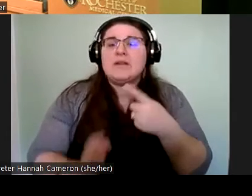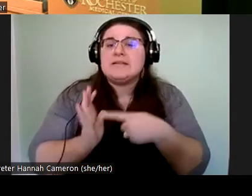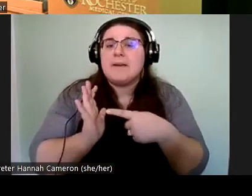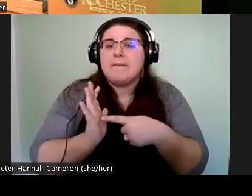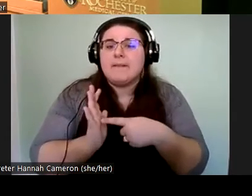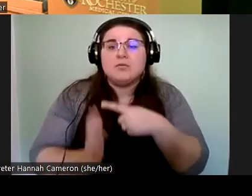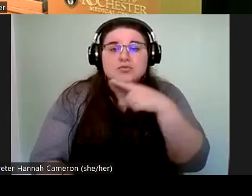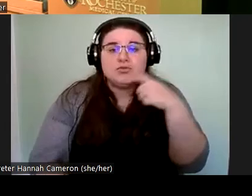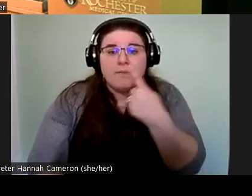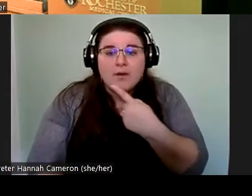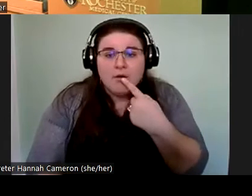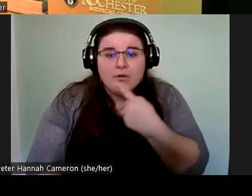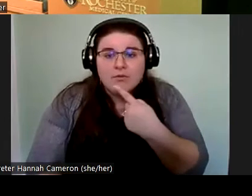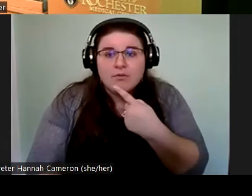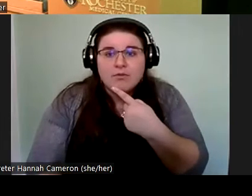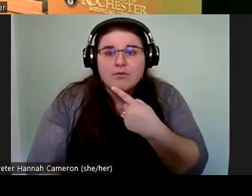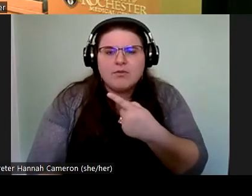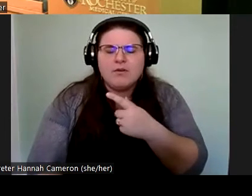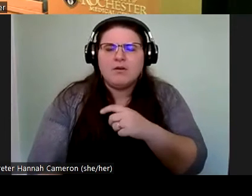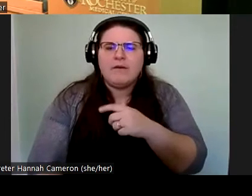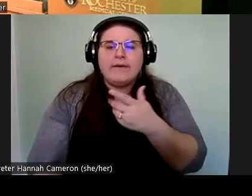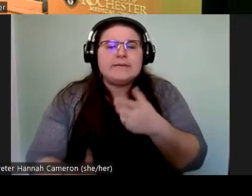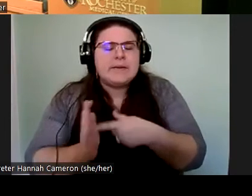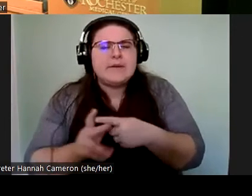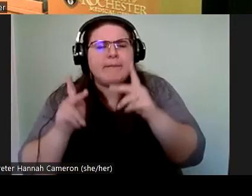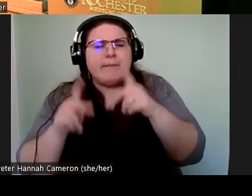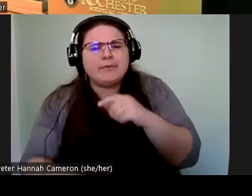might because they're seeing them drink a lot of water right which also could be a precursor for